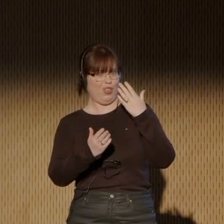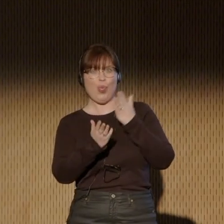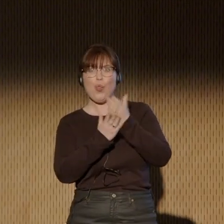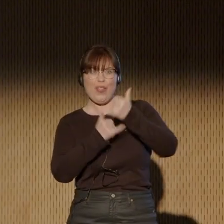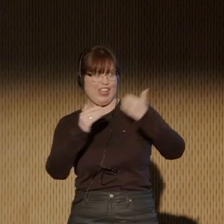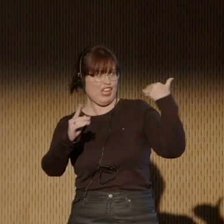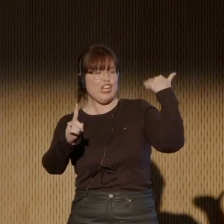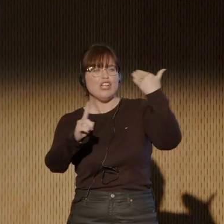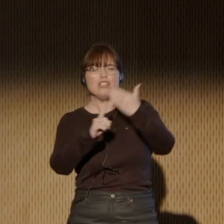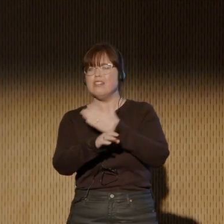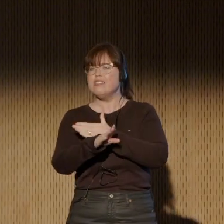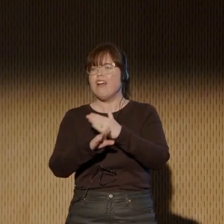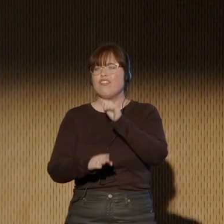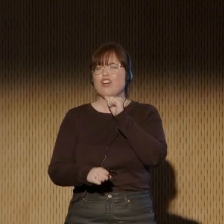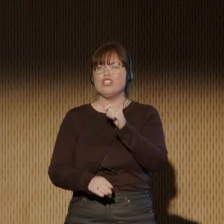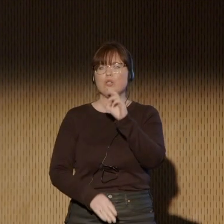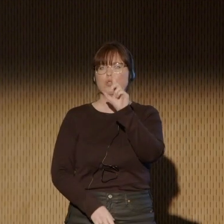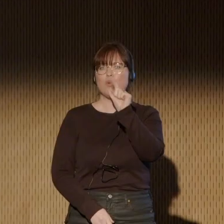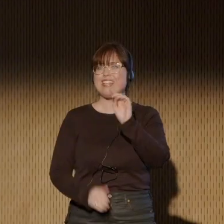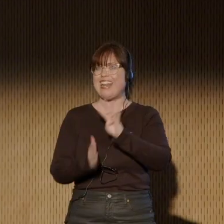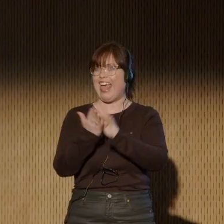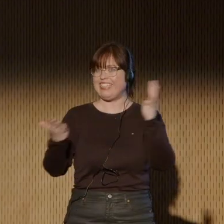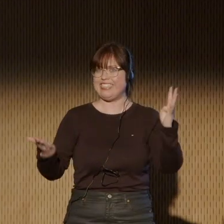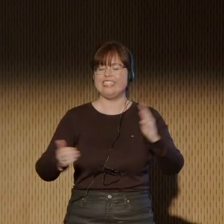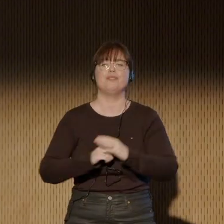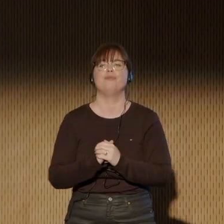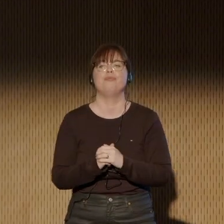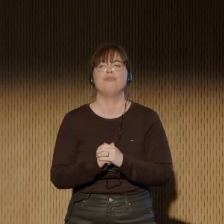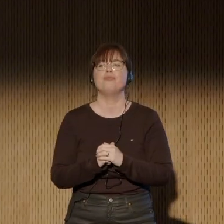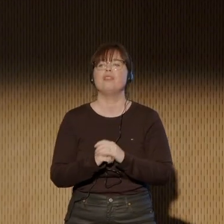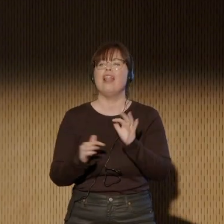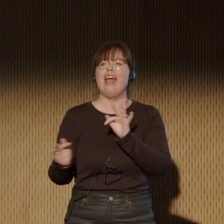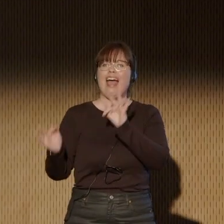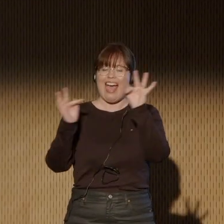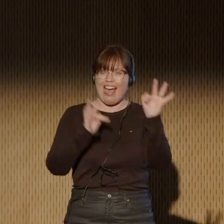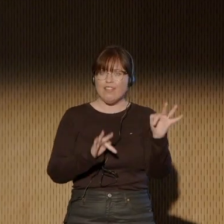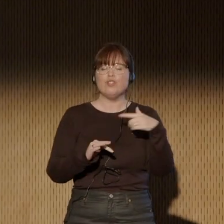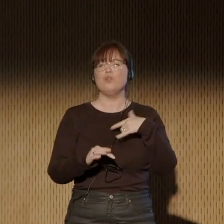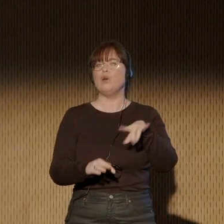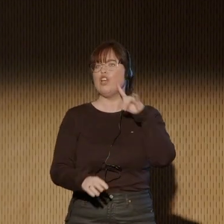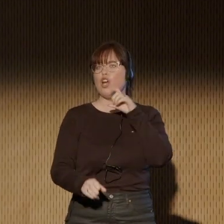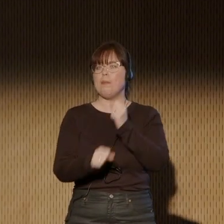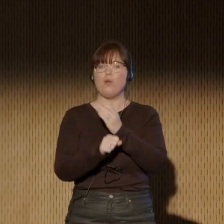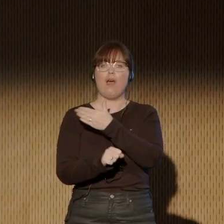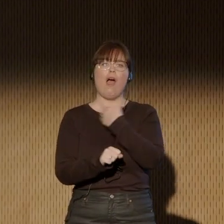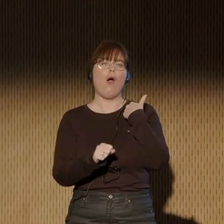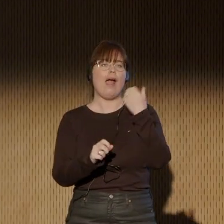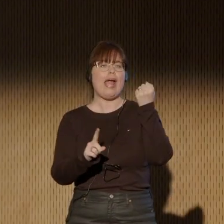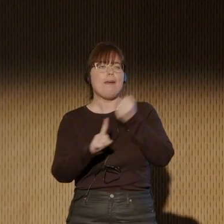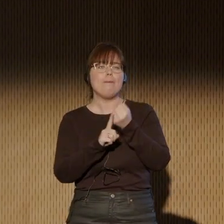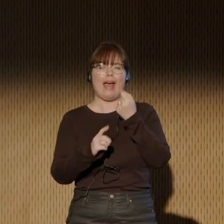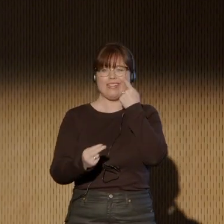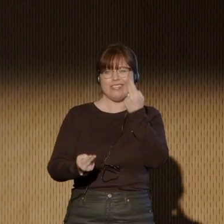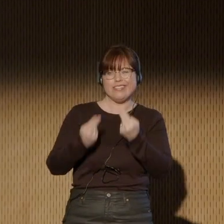2019, and then you'll hear about our plans in terms of impact measurement and our new universal